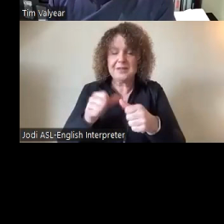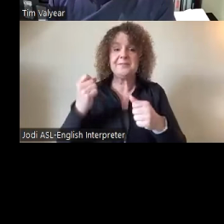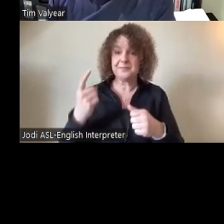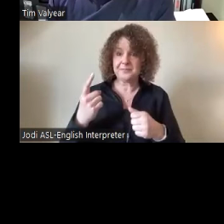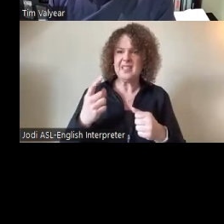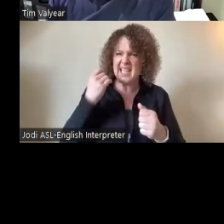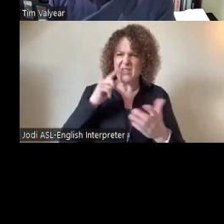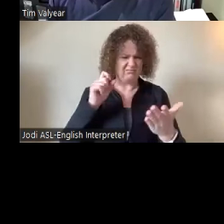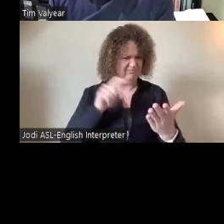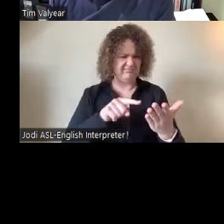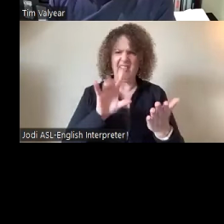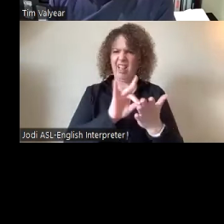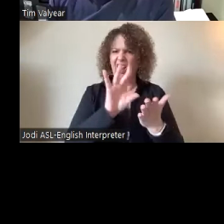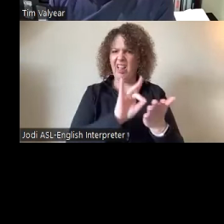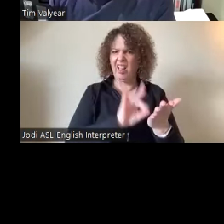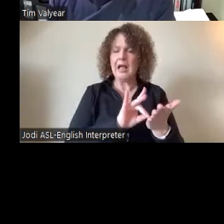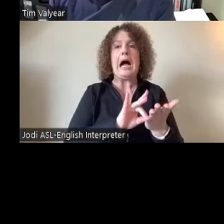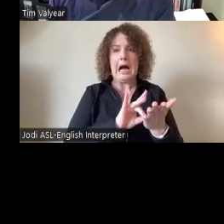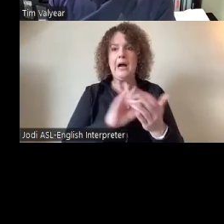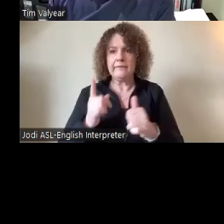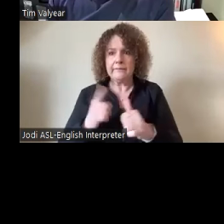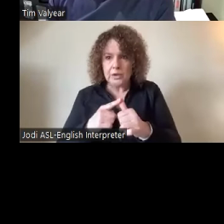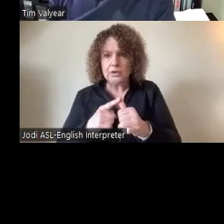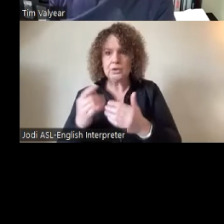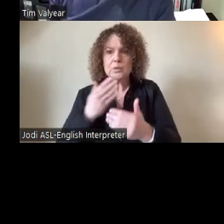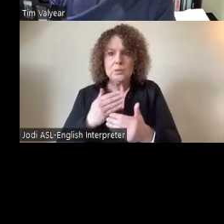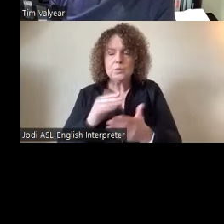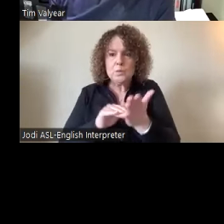germs, just like it is with hand washing. If your hands